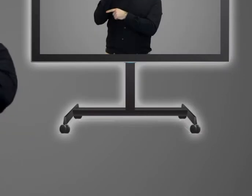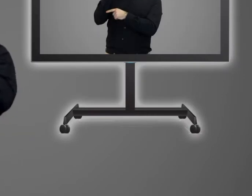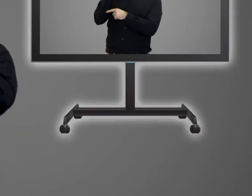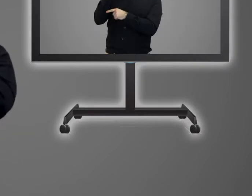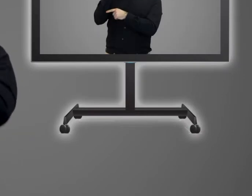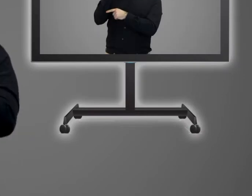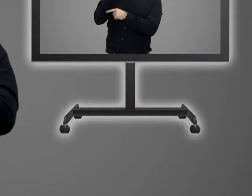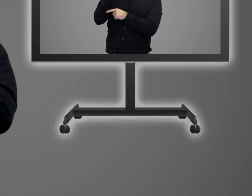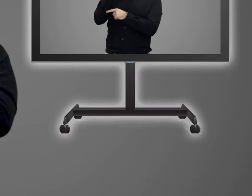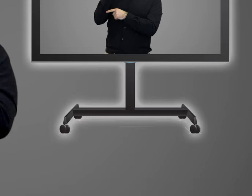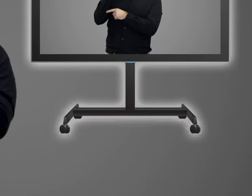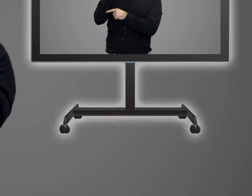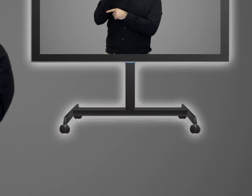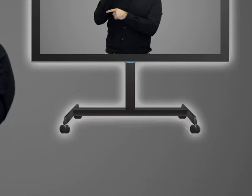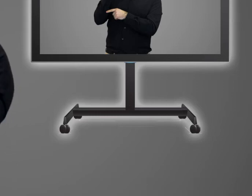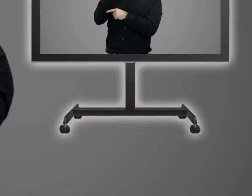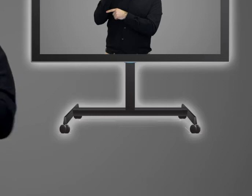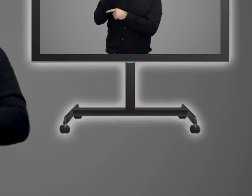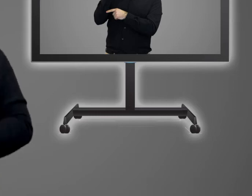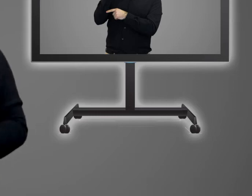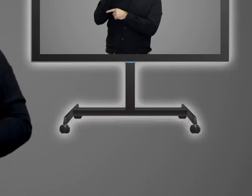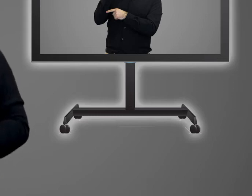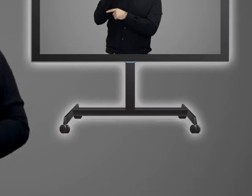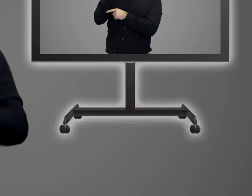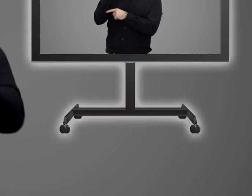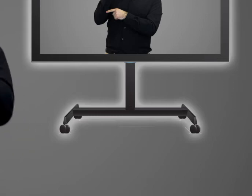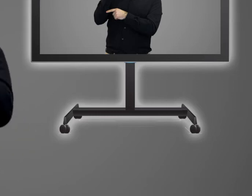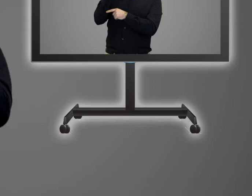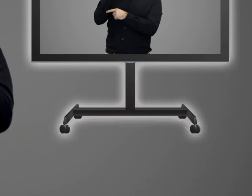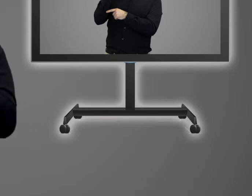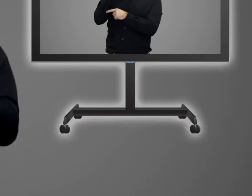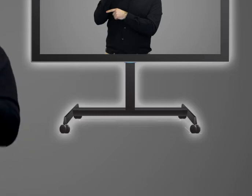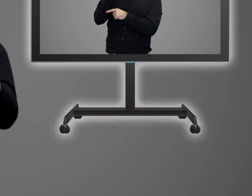that she had arranged VRI for the hearing.